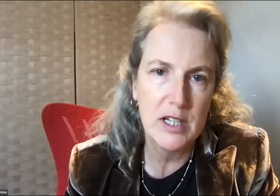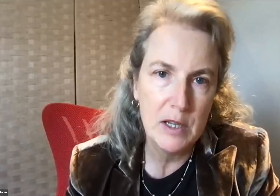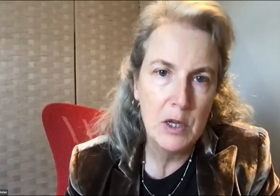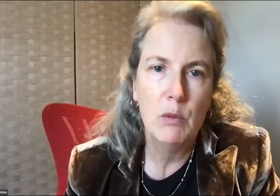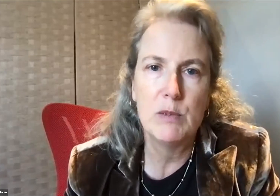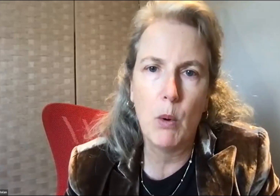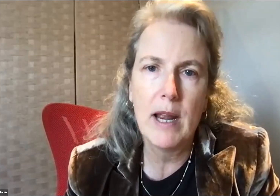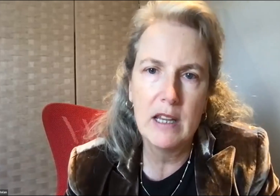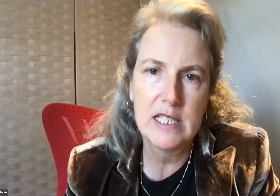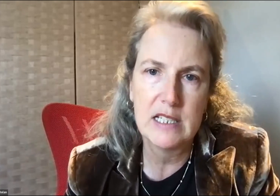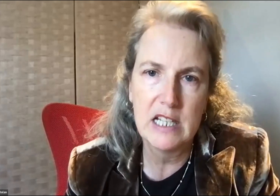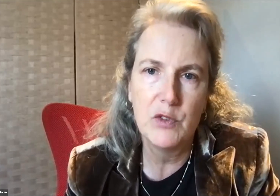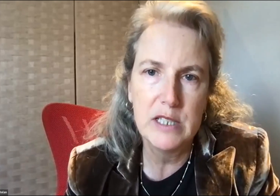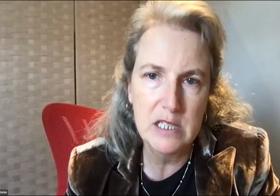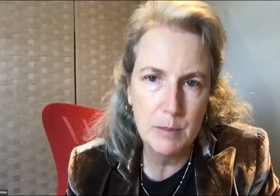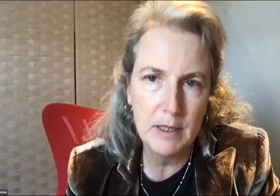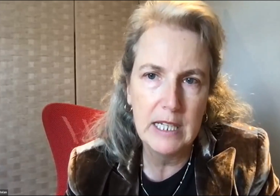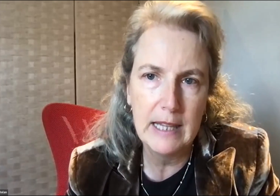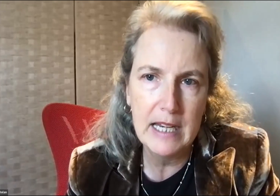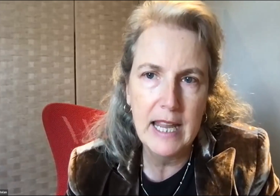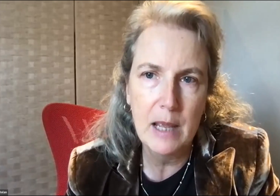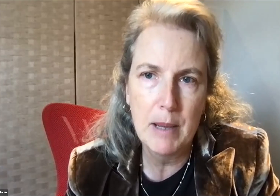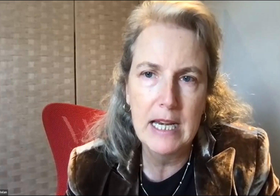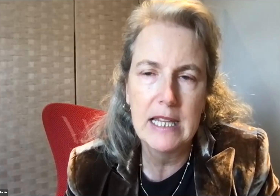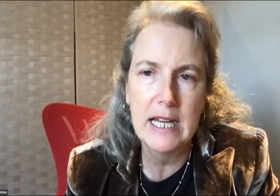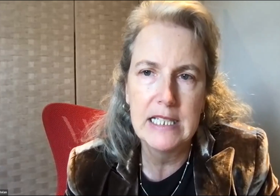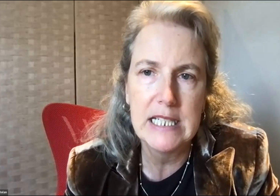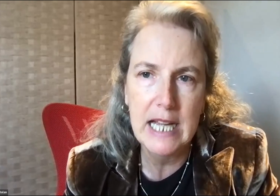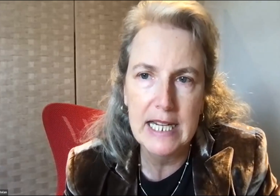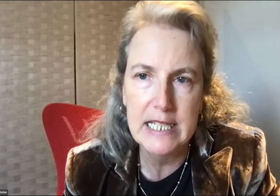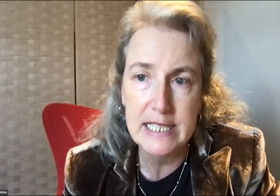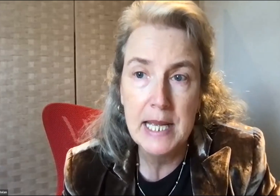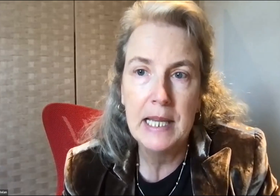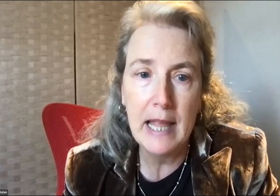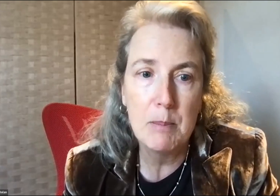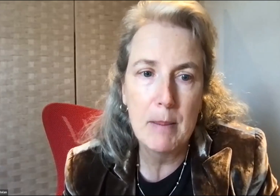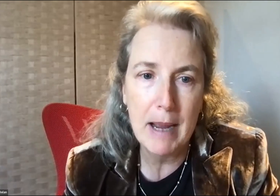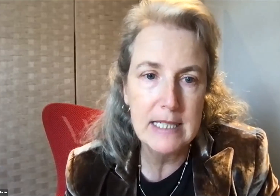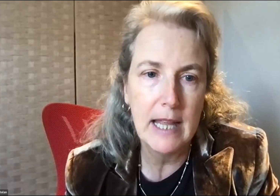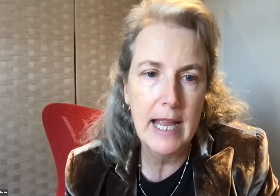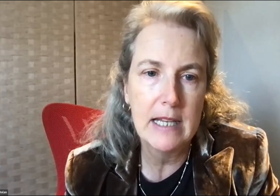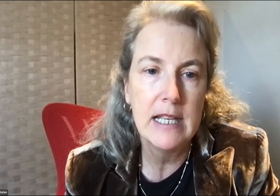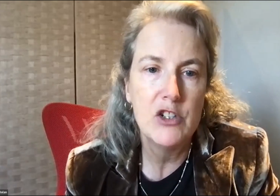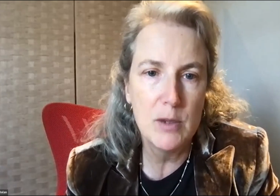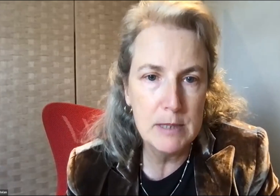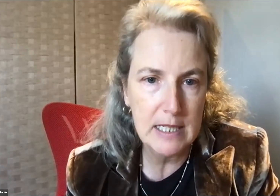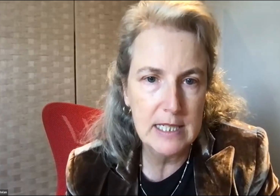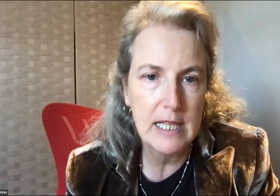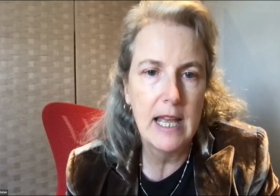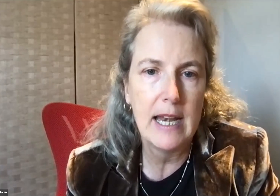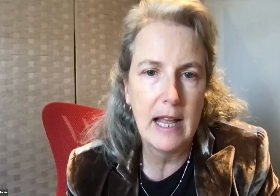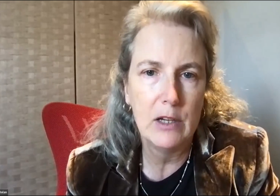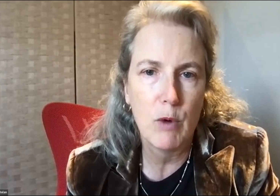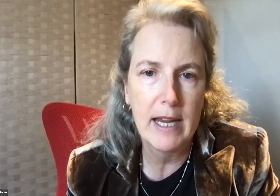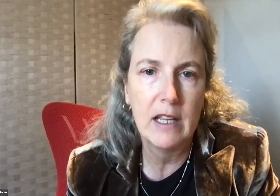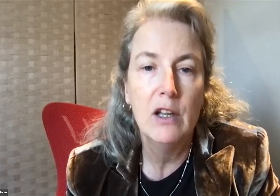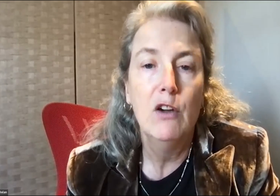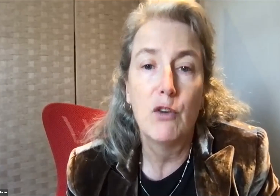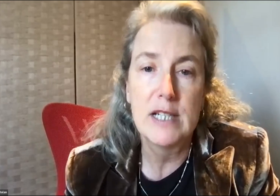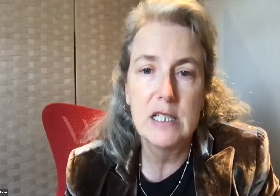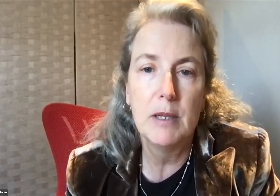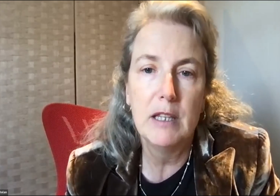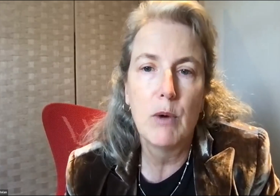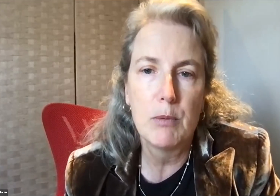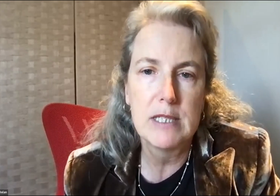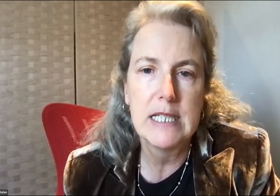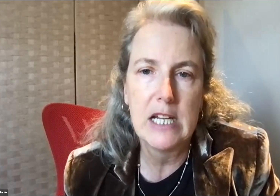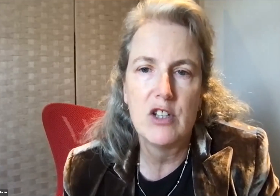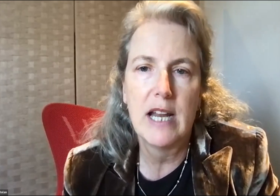The organization was born out of the successful disability, Led campaign in the 19 nineties led by Mike Deland, Jim Dixon and Alan Reich for disability.